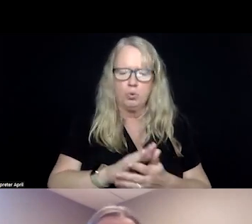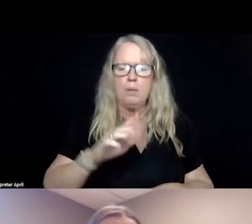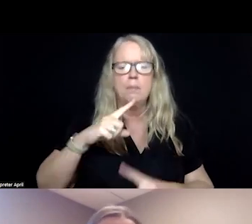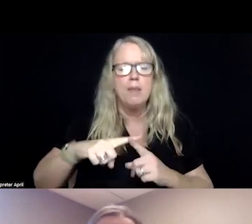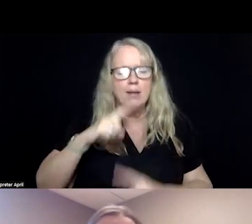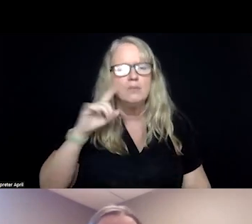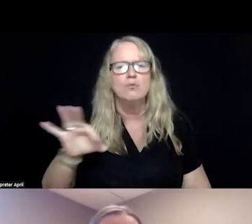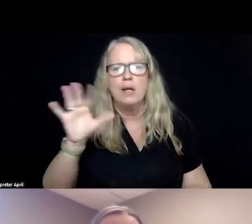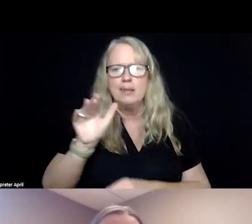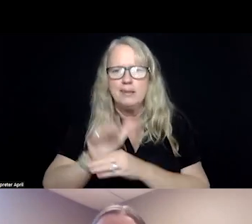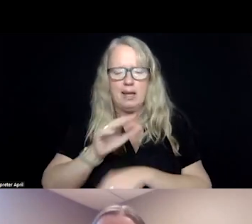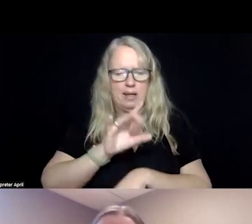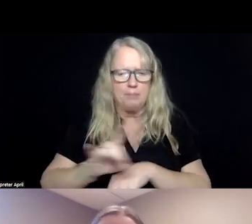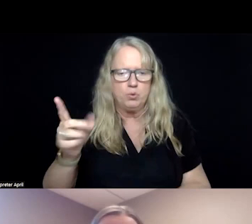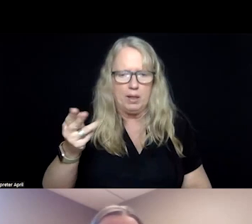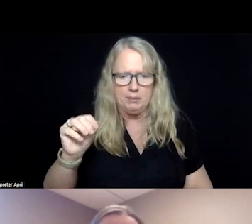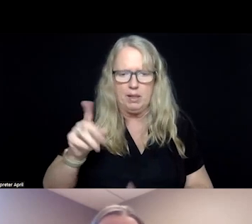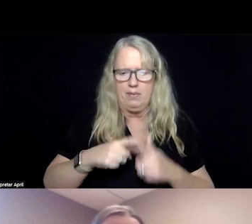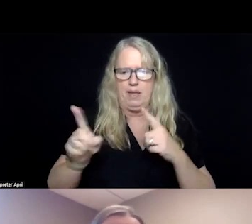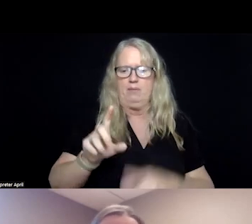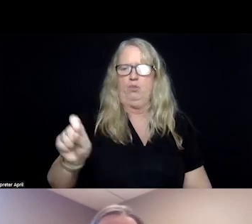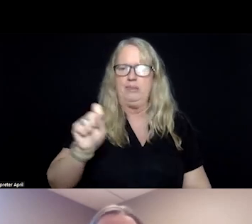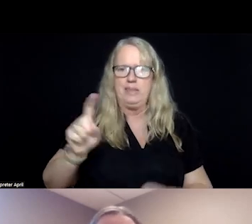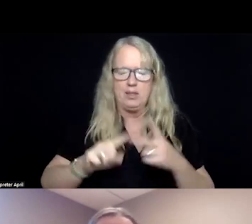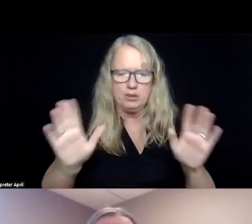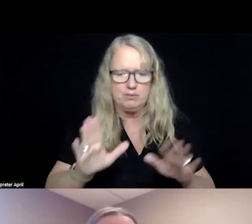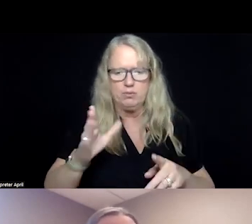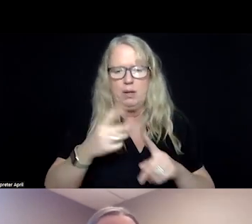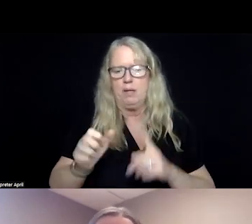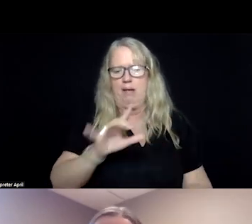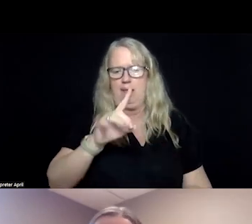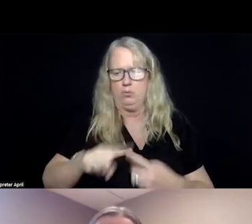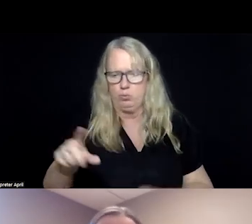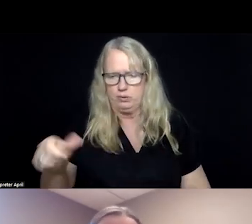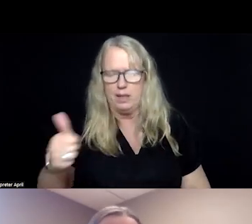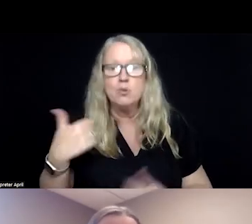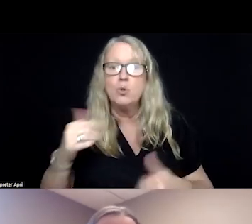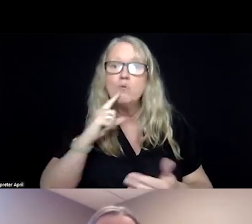00 P.M. AND SATURDAY AND SUNDAY FROM 10:00 P.M. MOST WEEKS